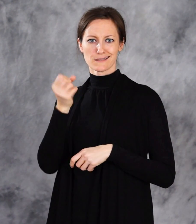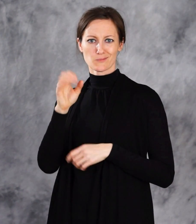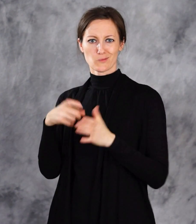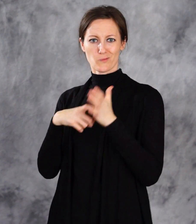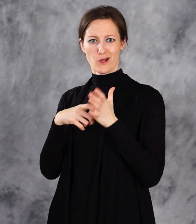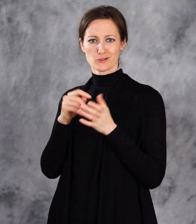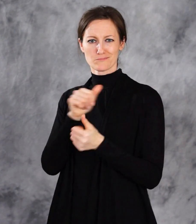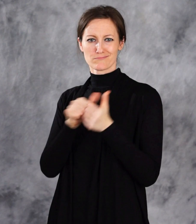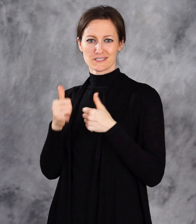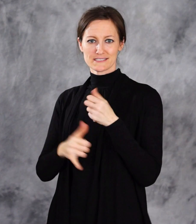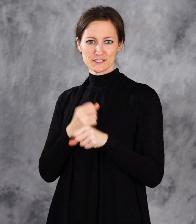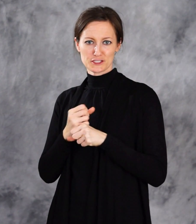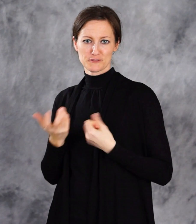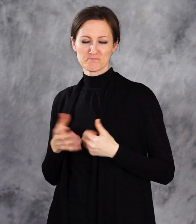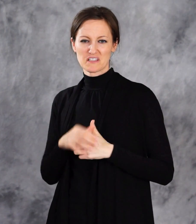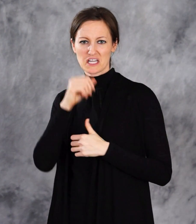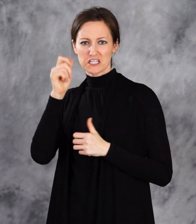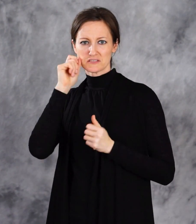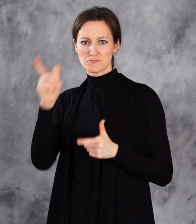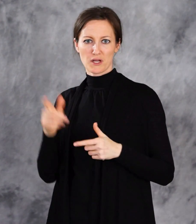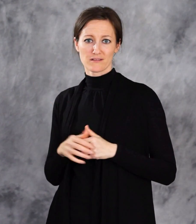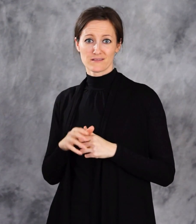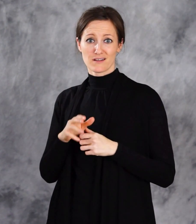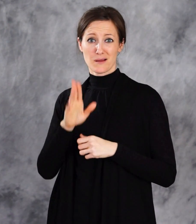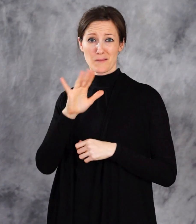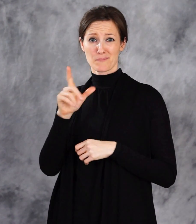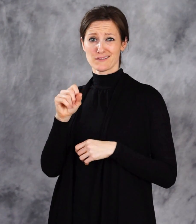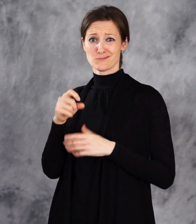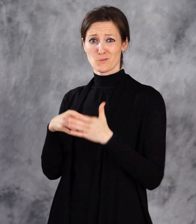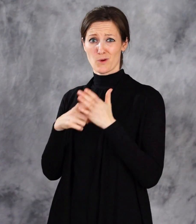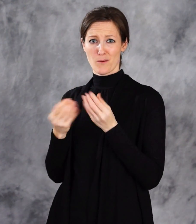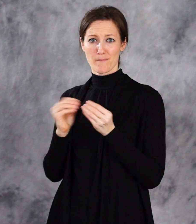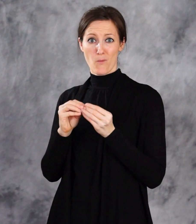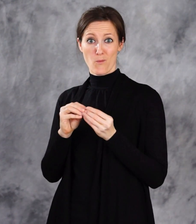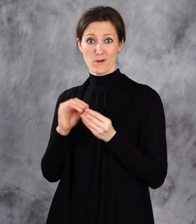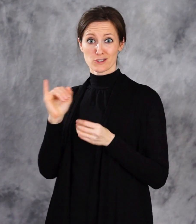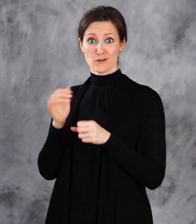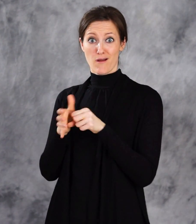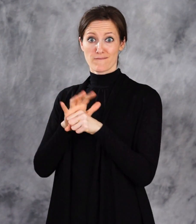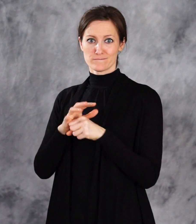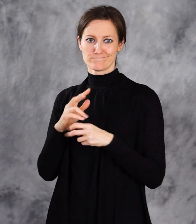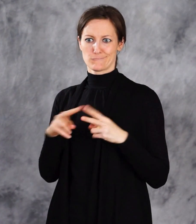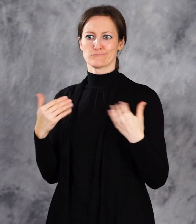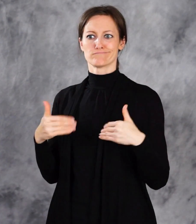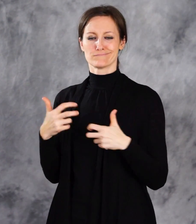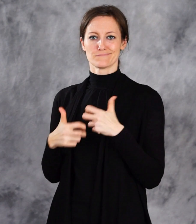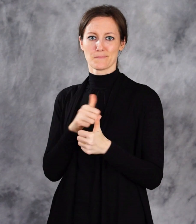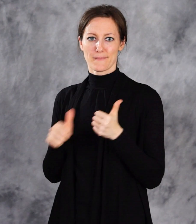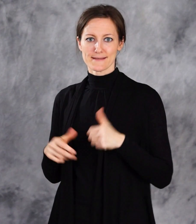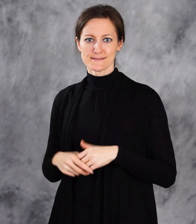in order to pass this year. We were not surprised by this, because bills to require more insurance coverage are very hard to pass.